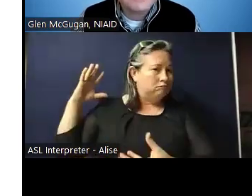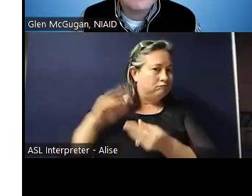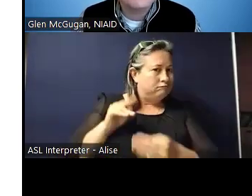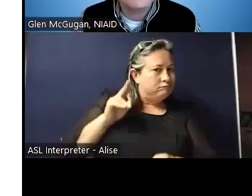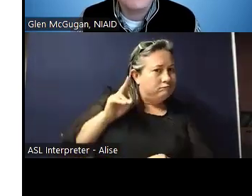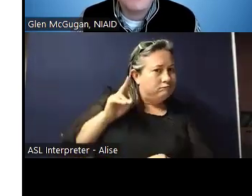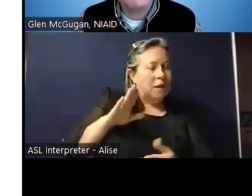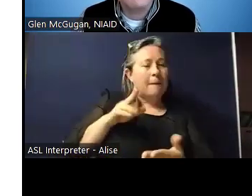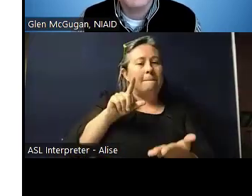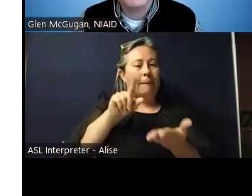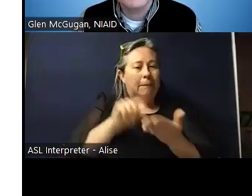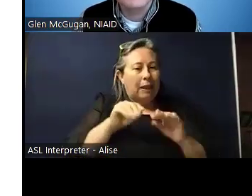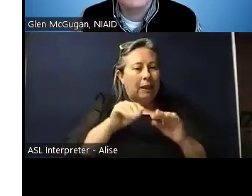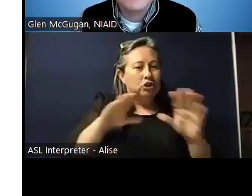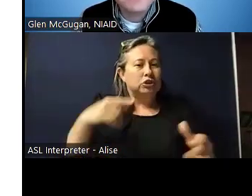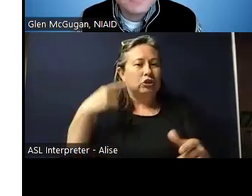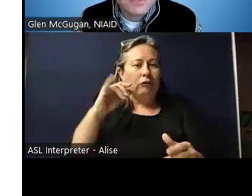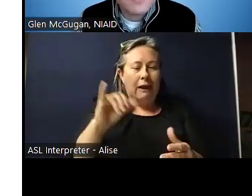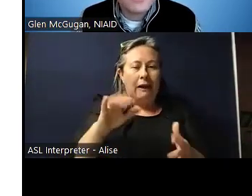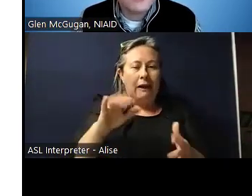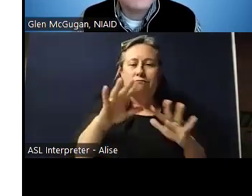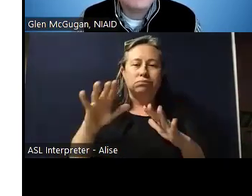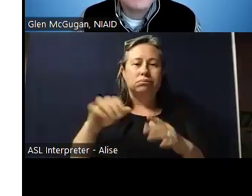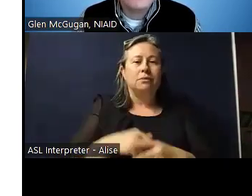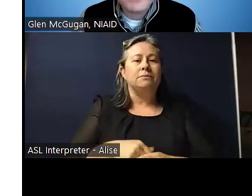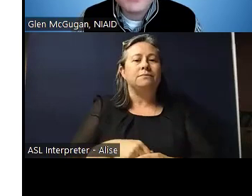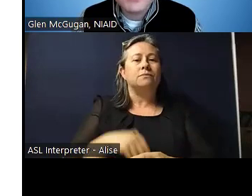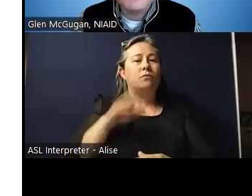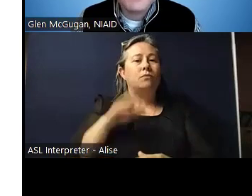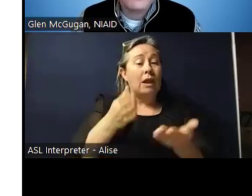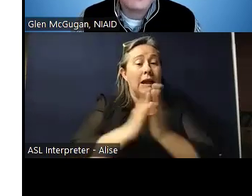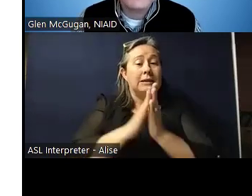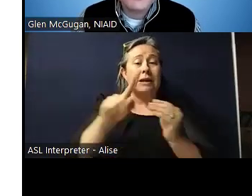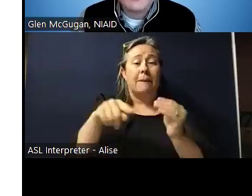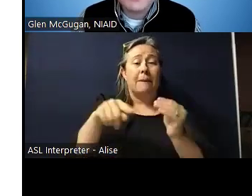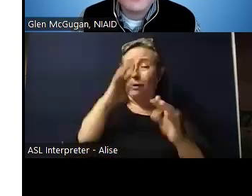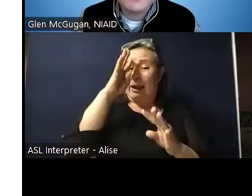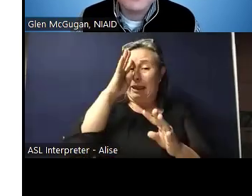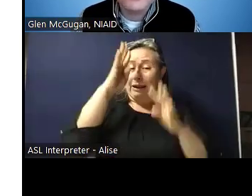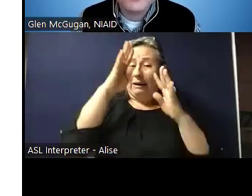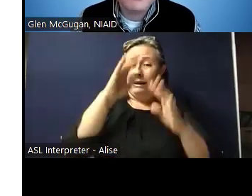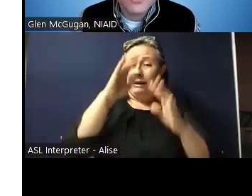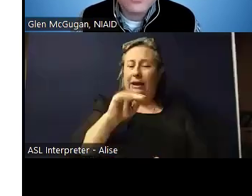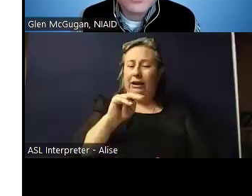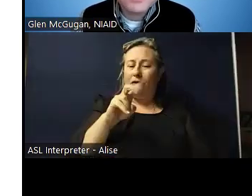Things like that. They'll ask to comment on the innovation, so how innovative is your approach,